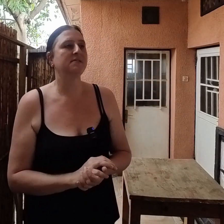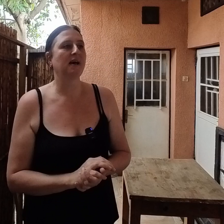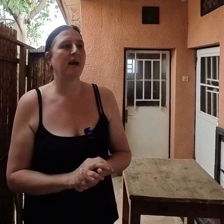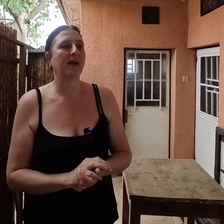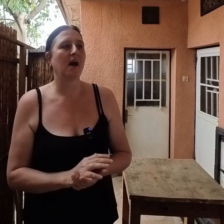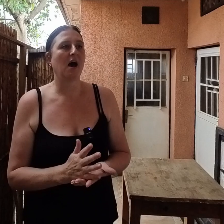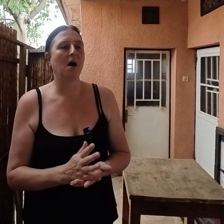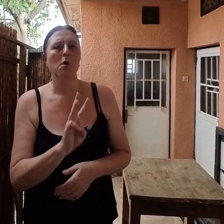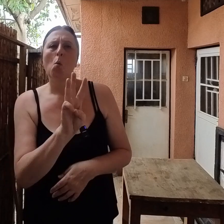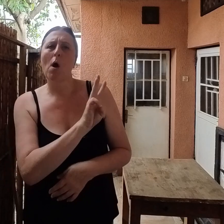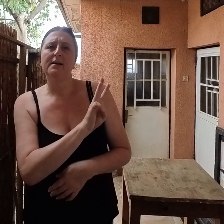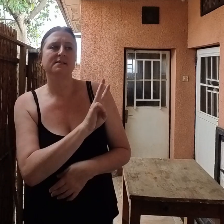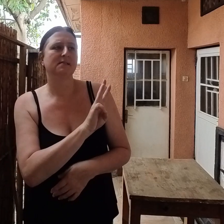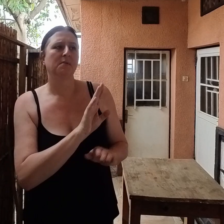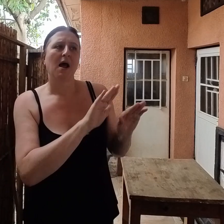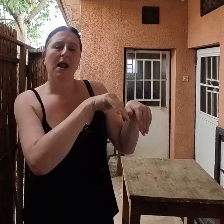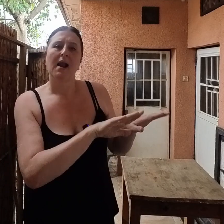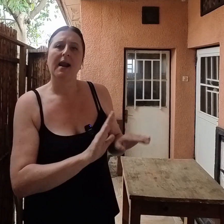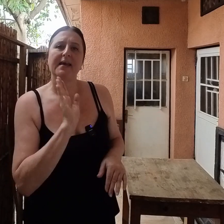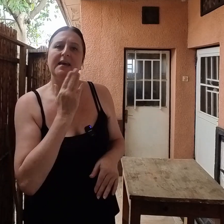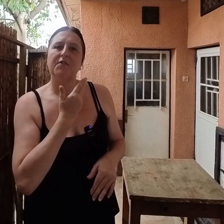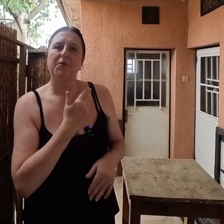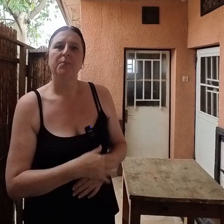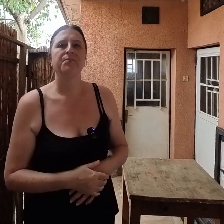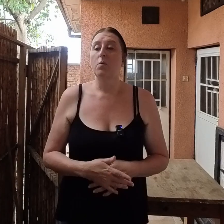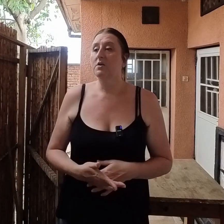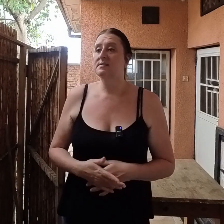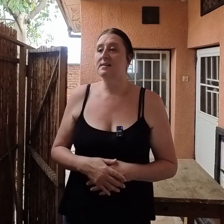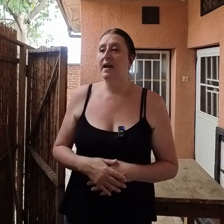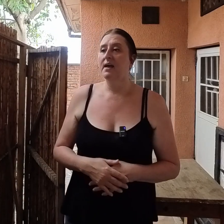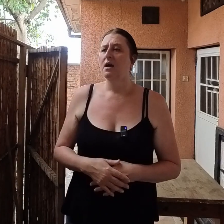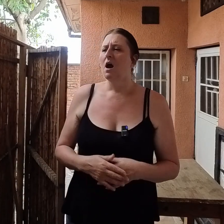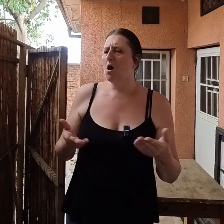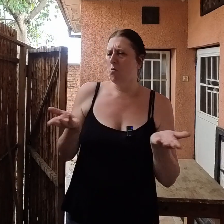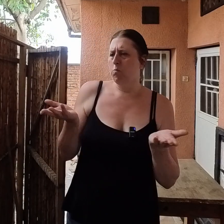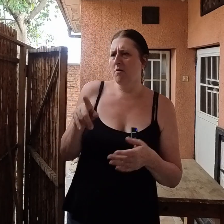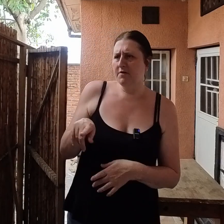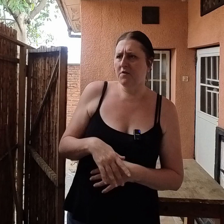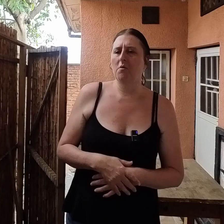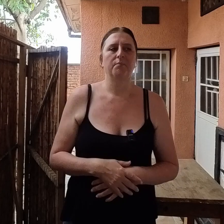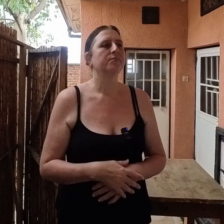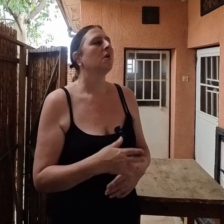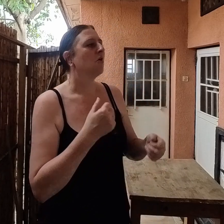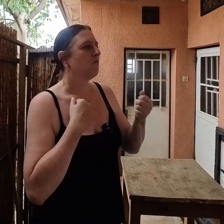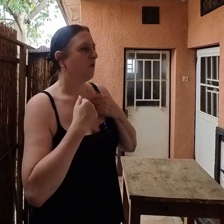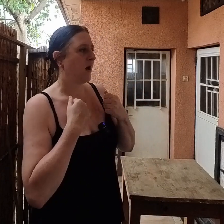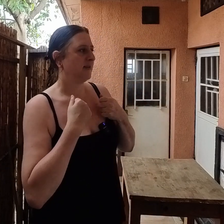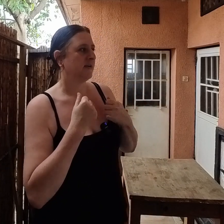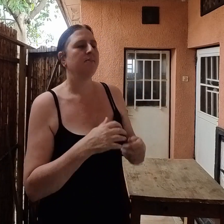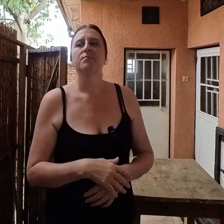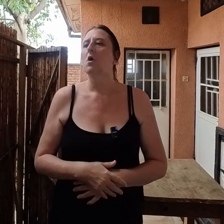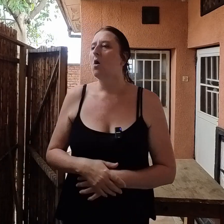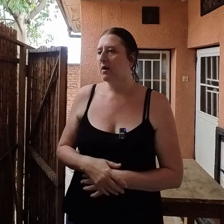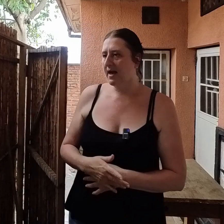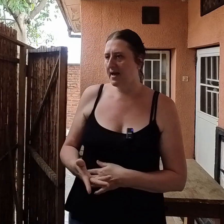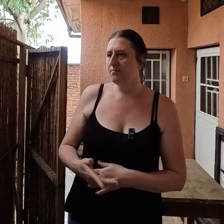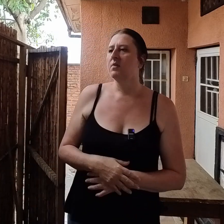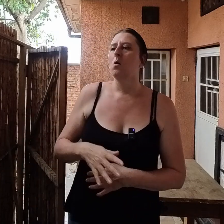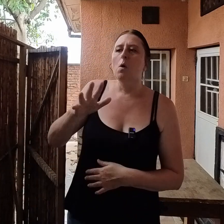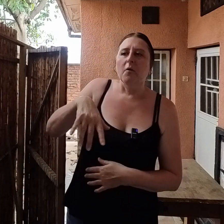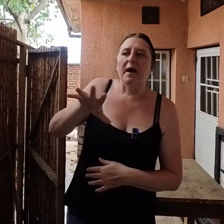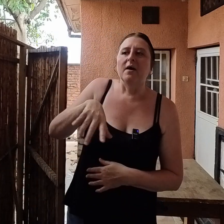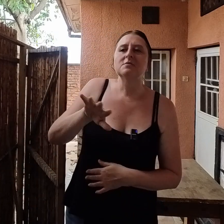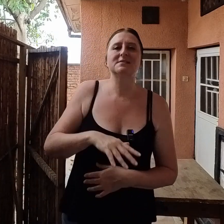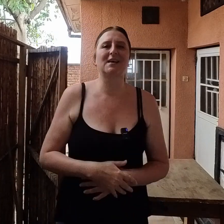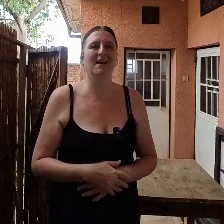could say, 'west, Lake Kivu.' Or we could say, 'where are you from?' 'Rwanda,' 'Okay, whereabouts?'